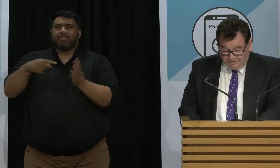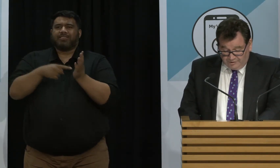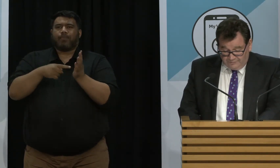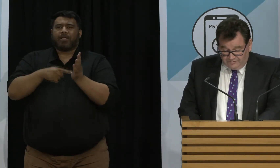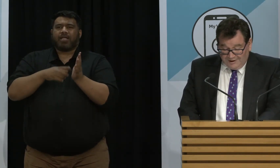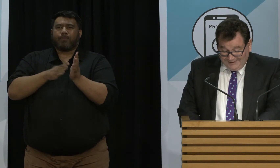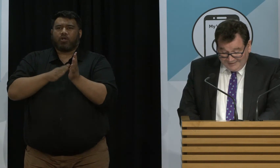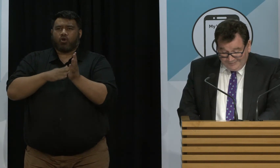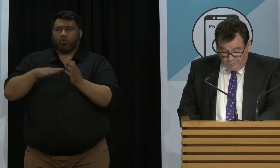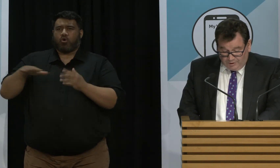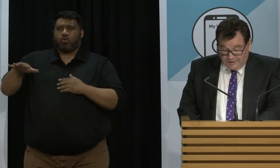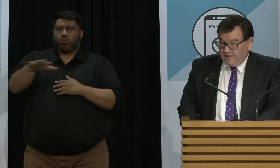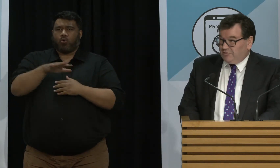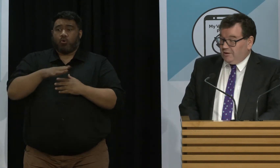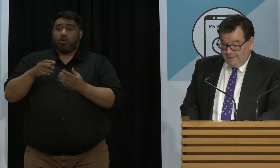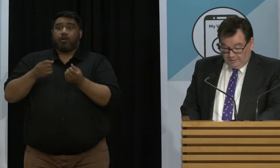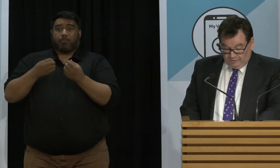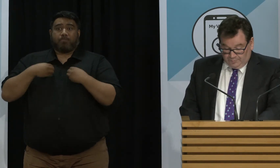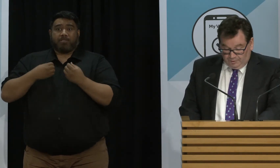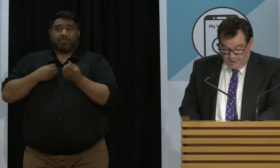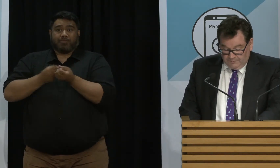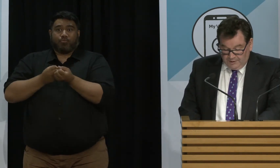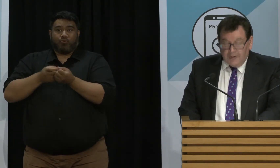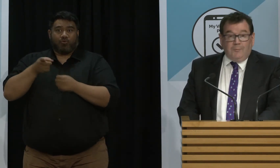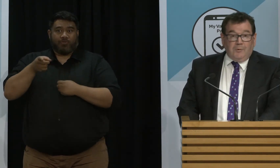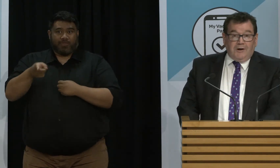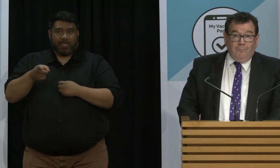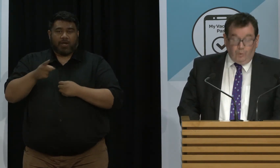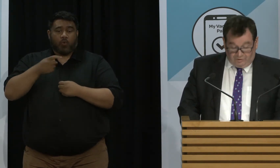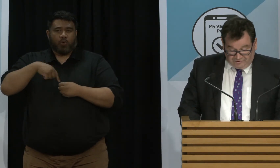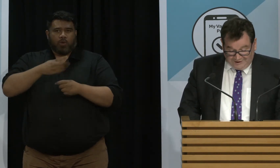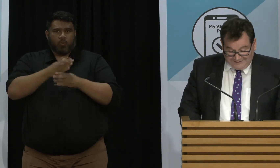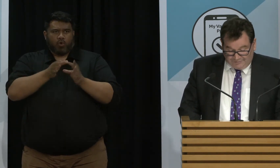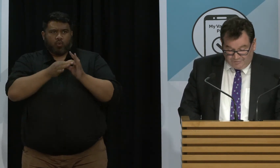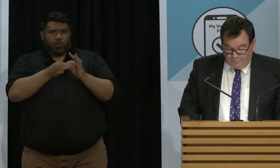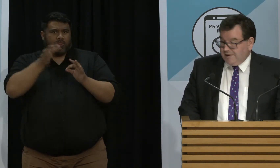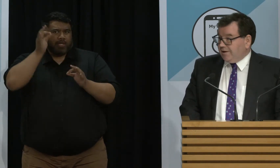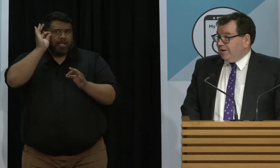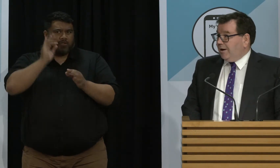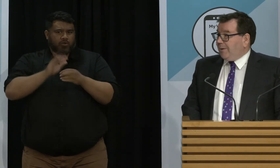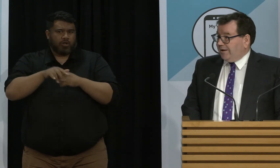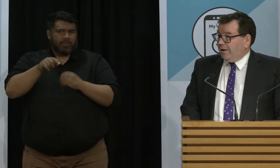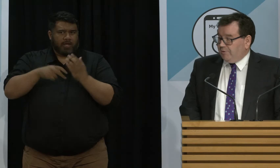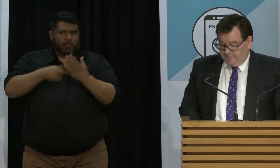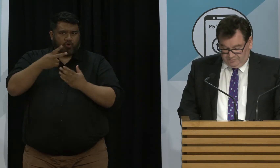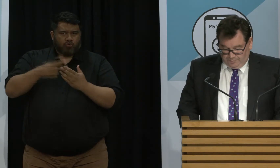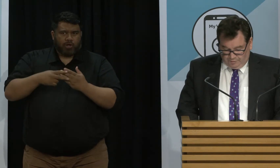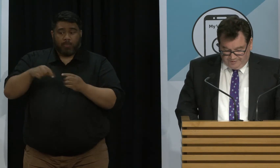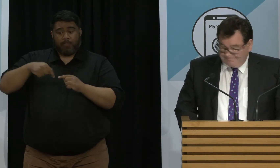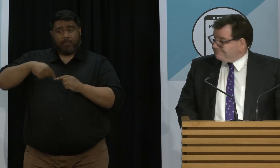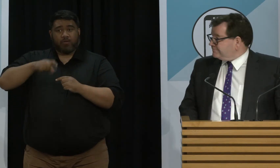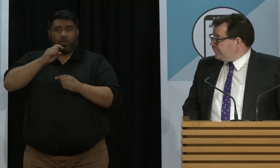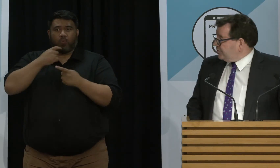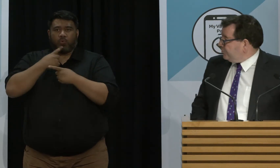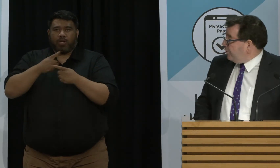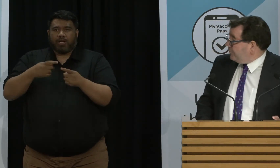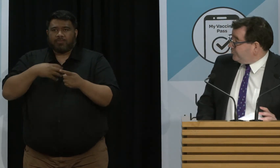was launched on November 17 for link to see business an supports. We have been in discussion with Auckland businesses and representativeses and the